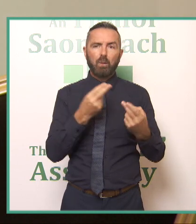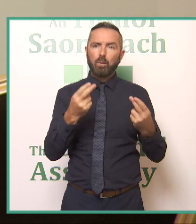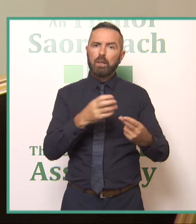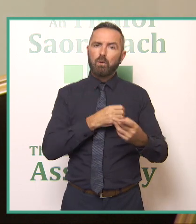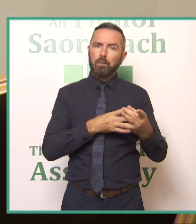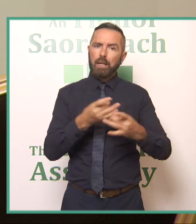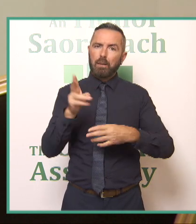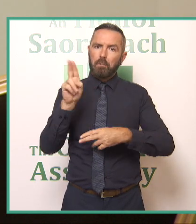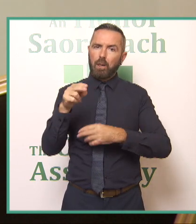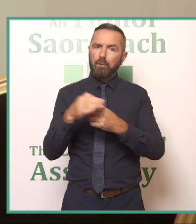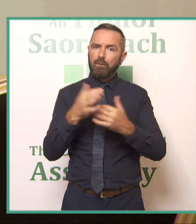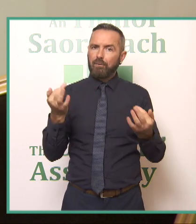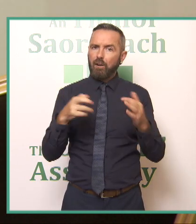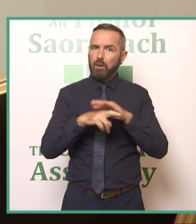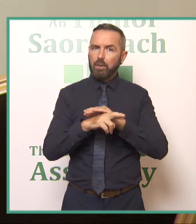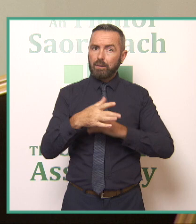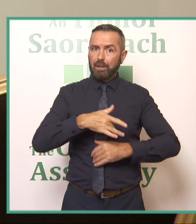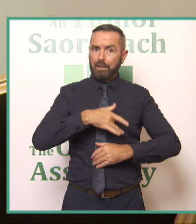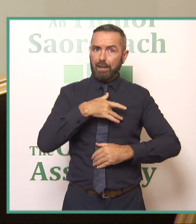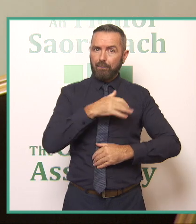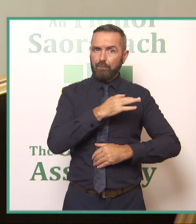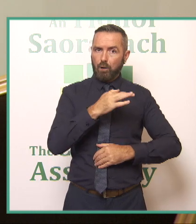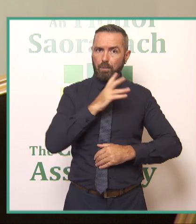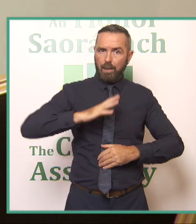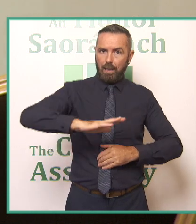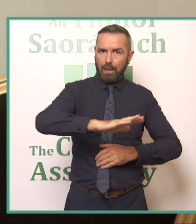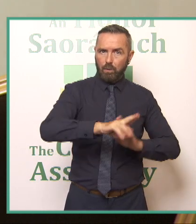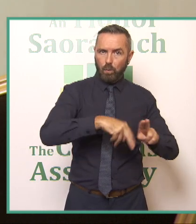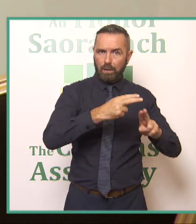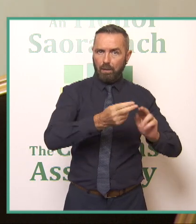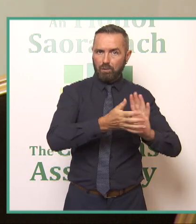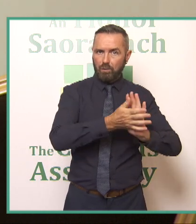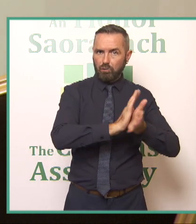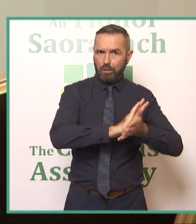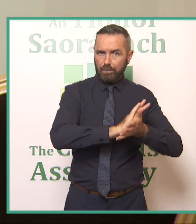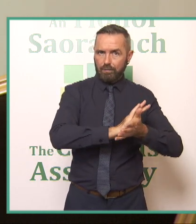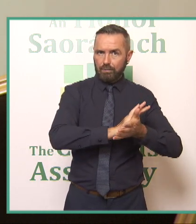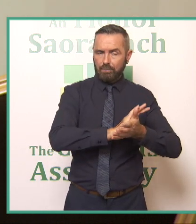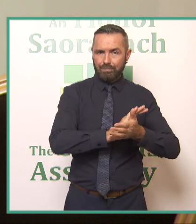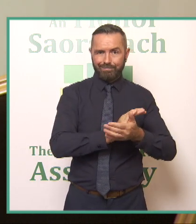possible for Farmers to live from the land without destroying it and that's presently not the case